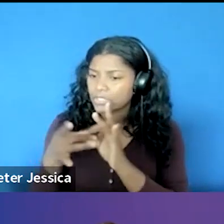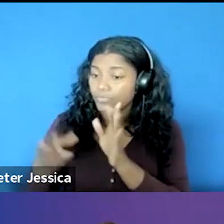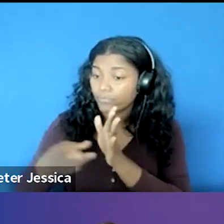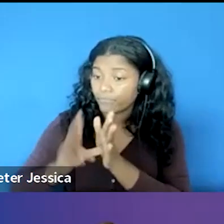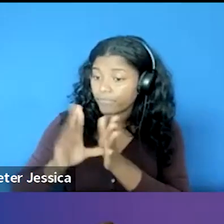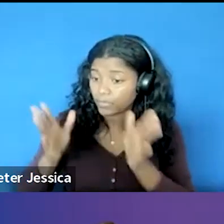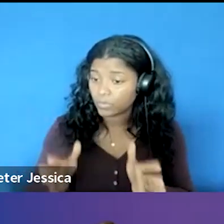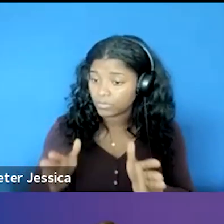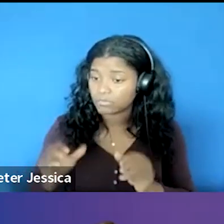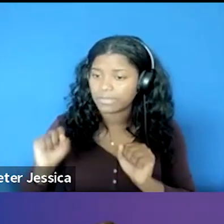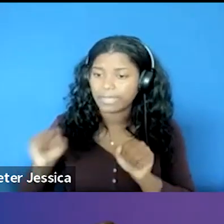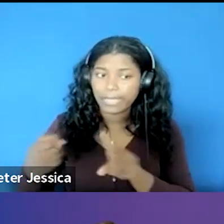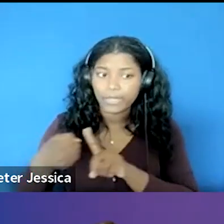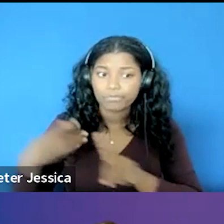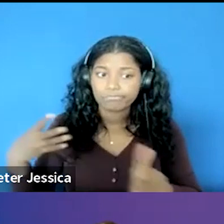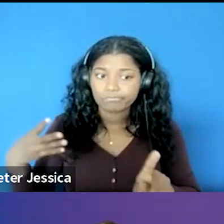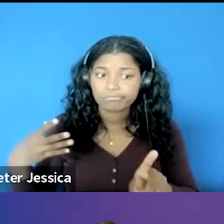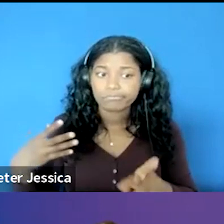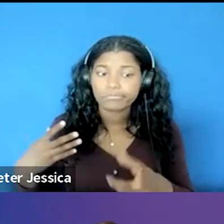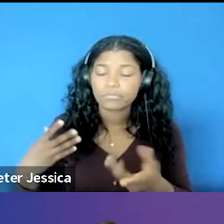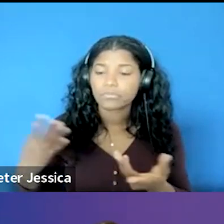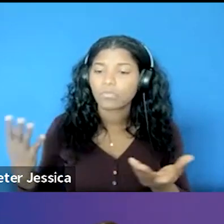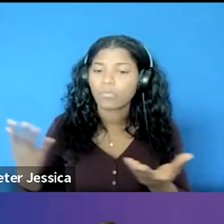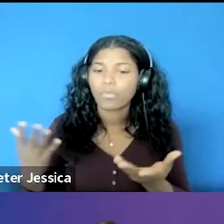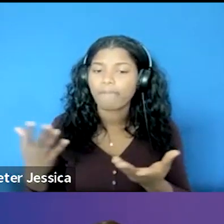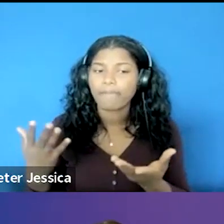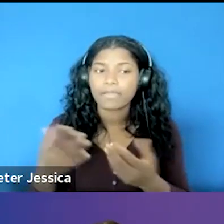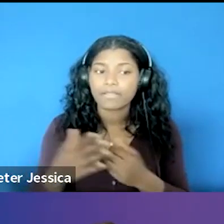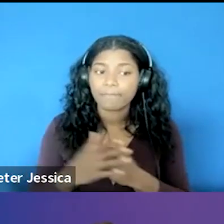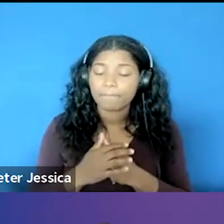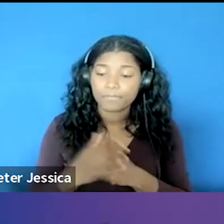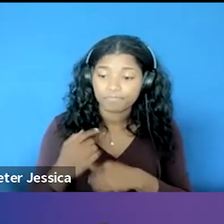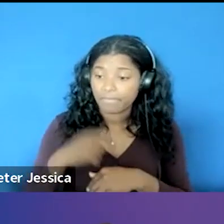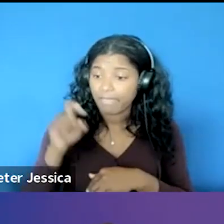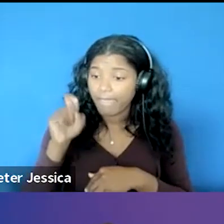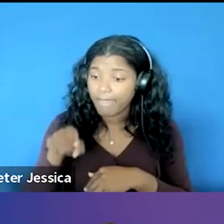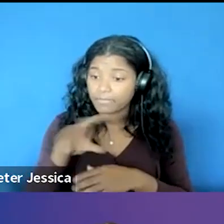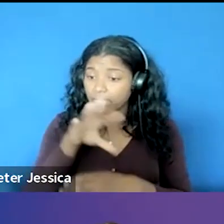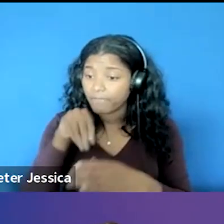can you talk a little more about what it takes, you know, do I have to be affiliated with the US institution?